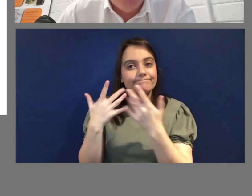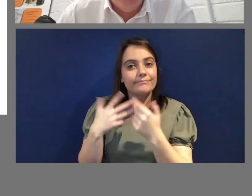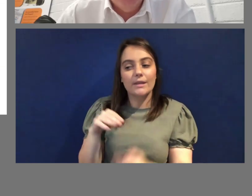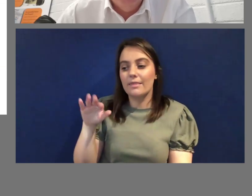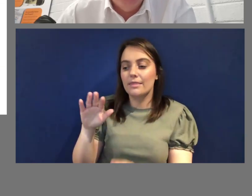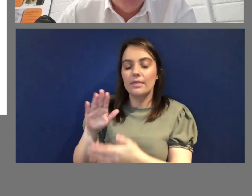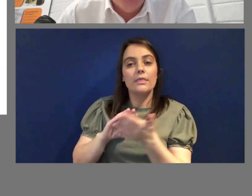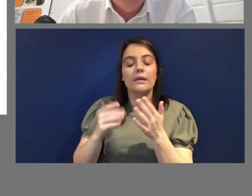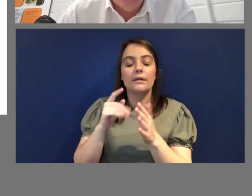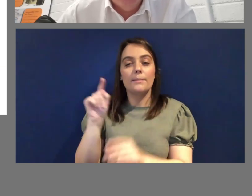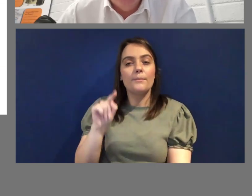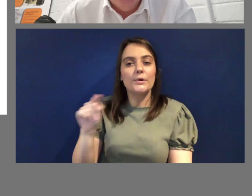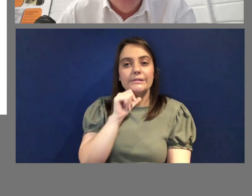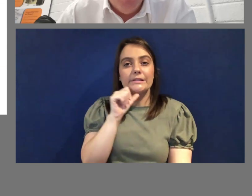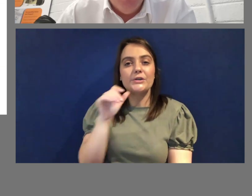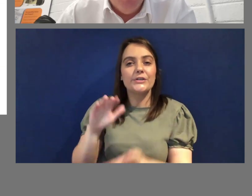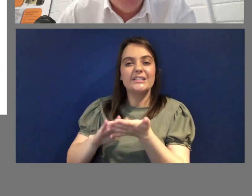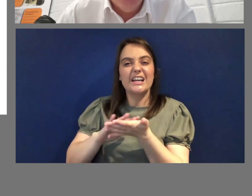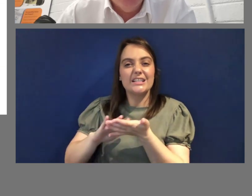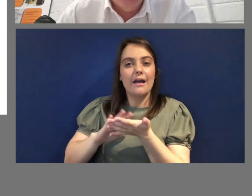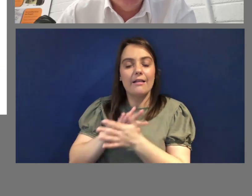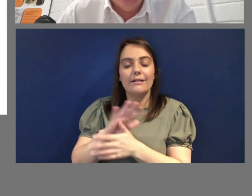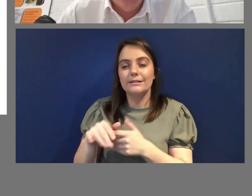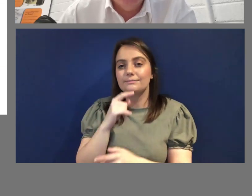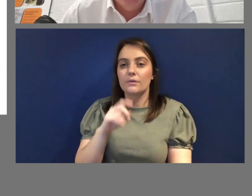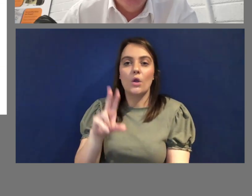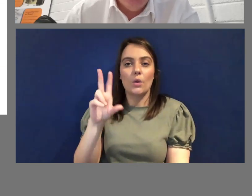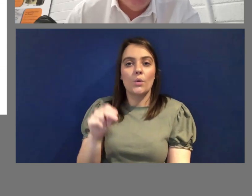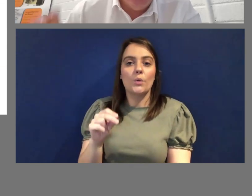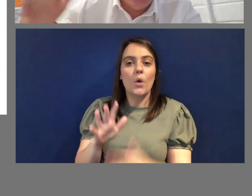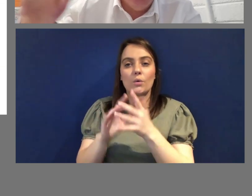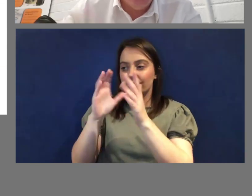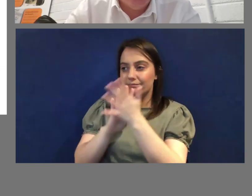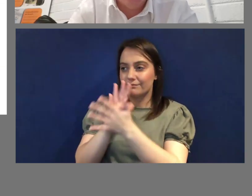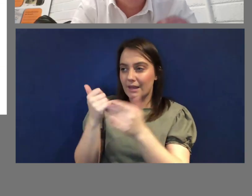markers no visual contrasts no hearing enhancement system or signage so a bit of signage to say how